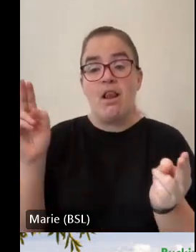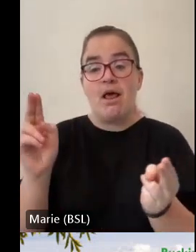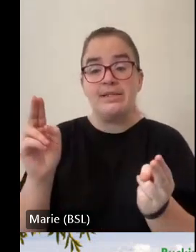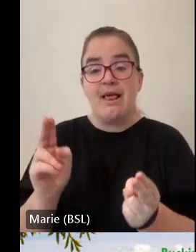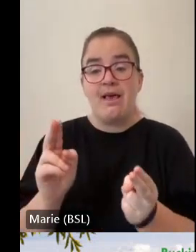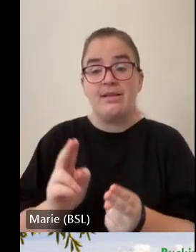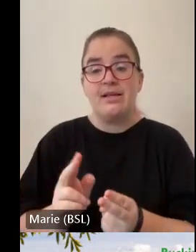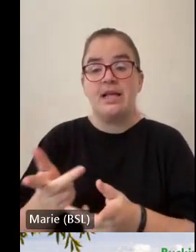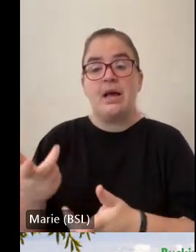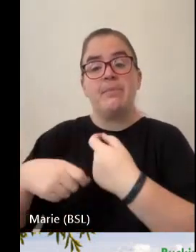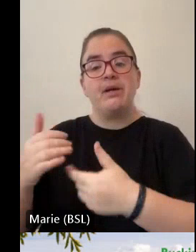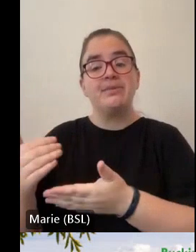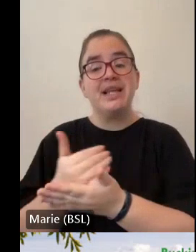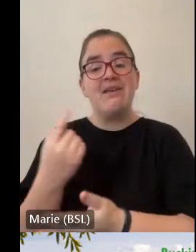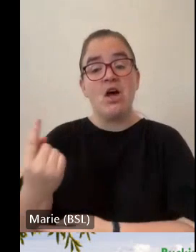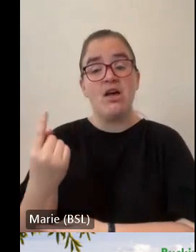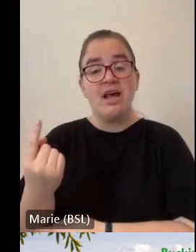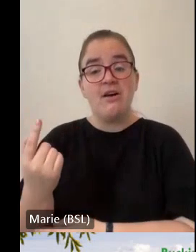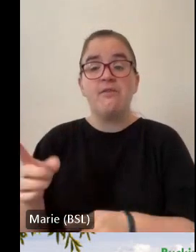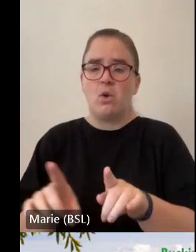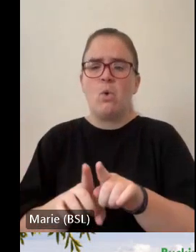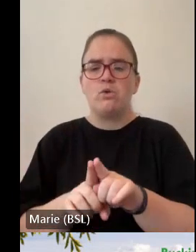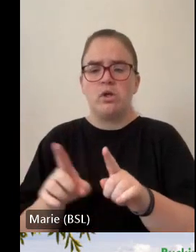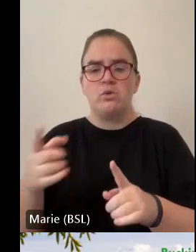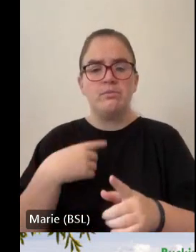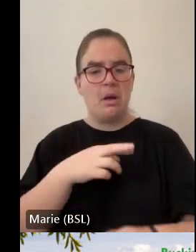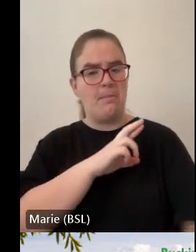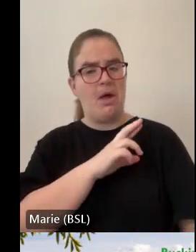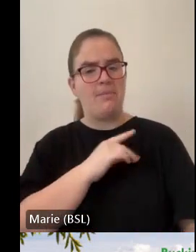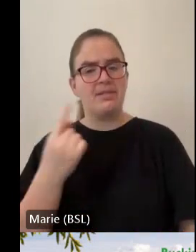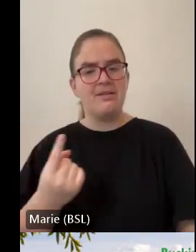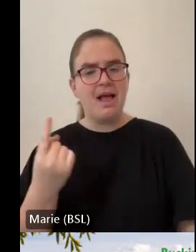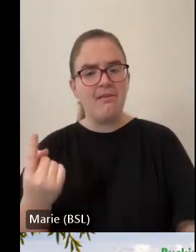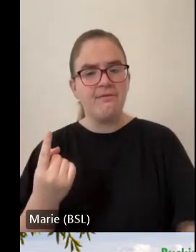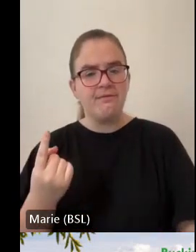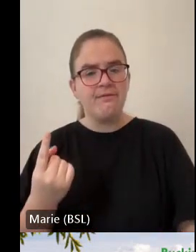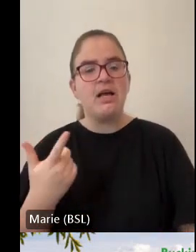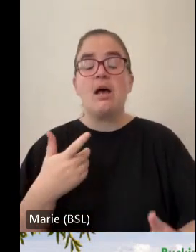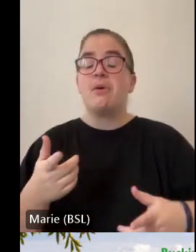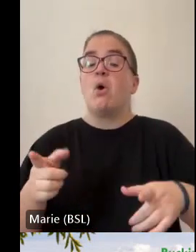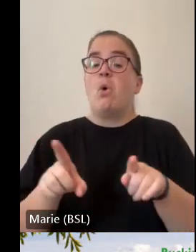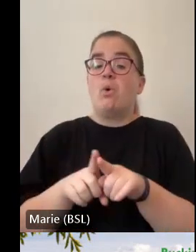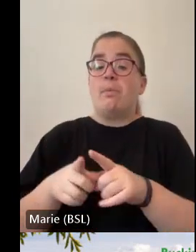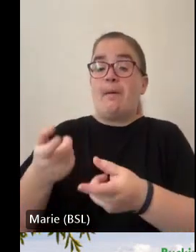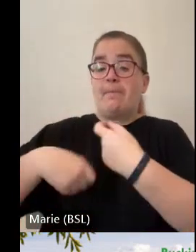She was, and she also had, obviously, a sense of purpose and from also being a scam Marshall.